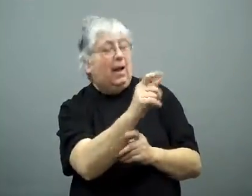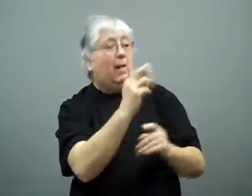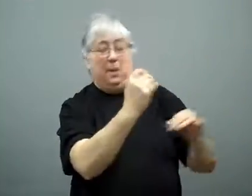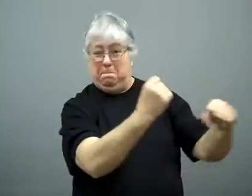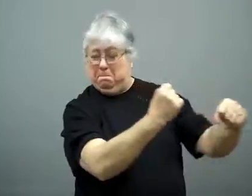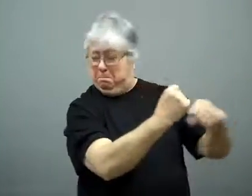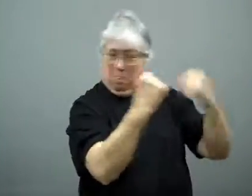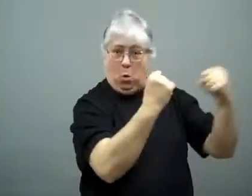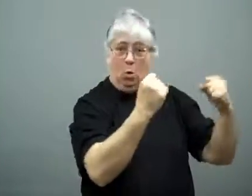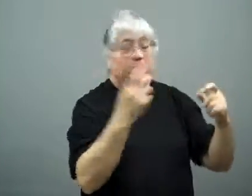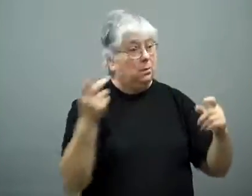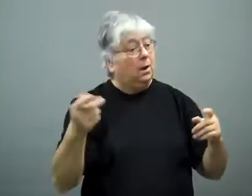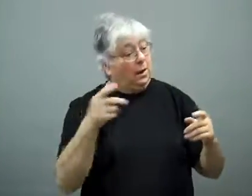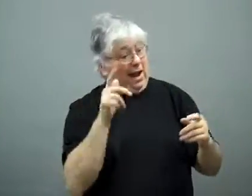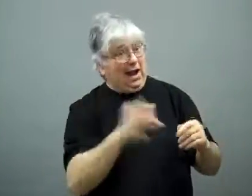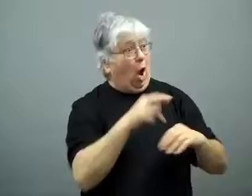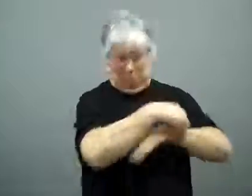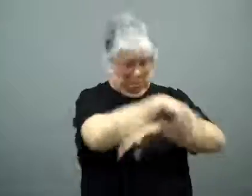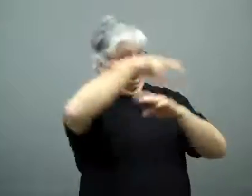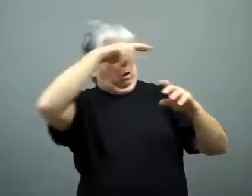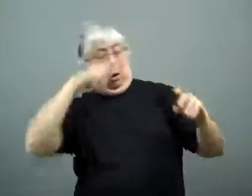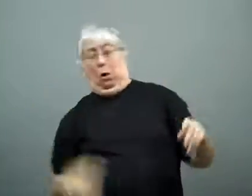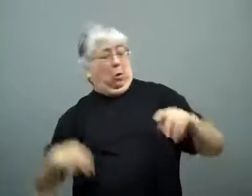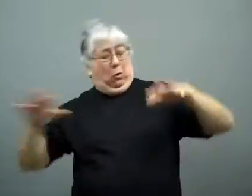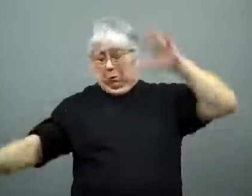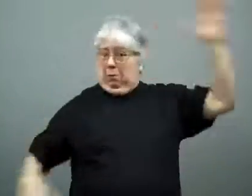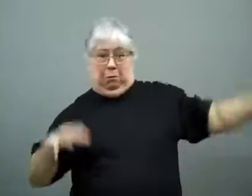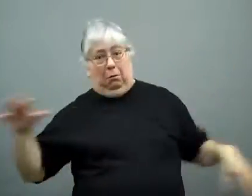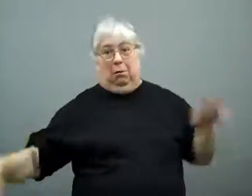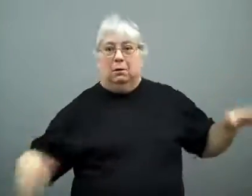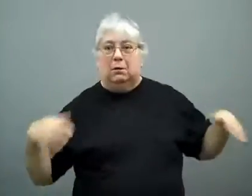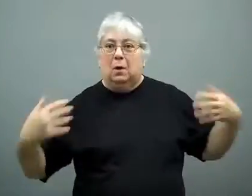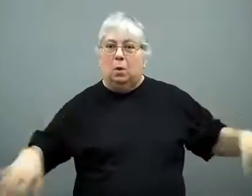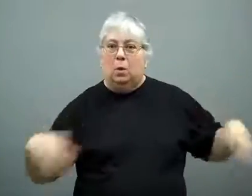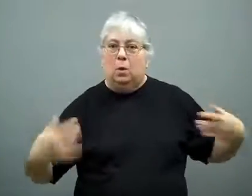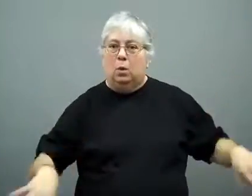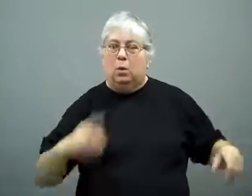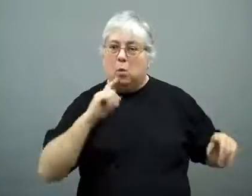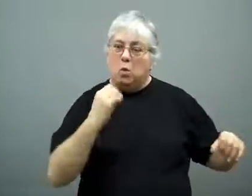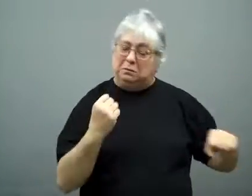When the explosion occurred, he was knocked backwards in his car.